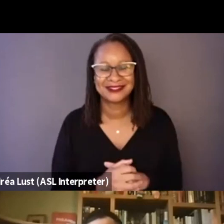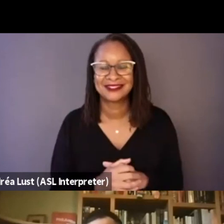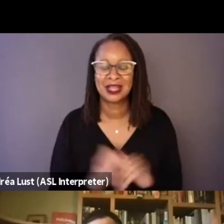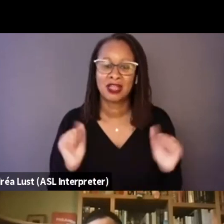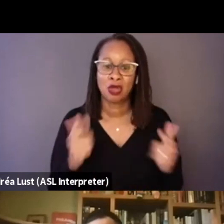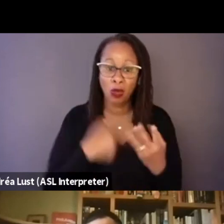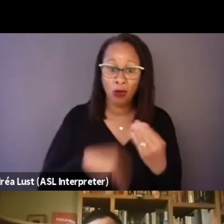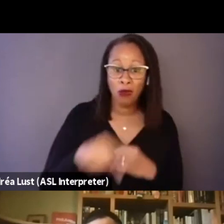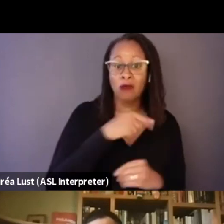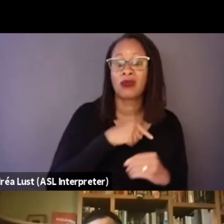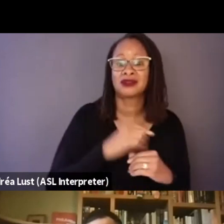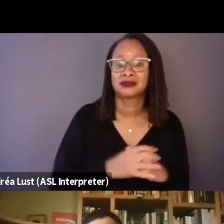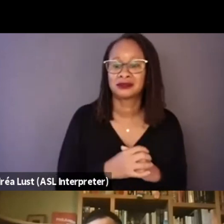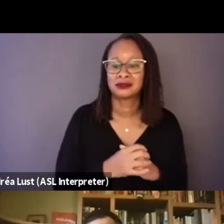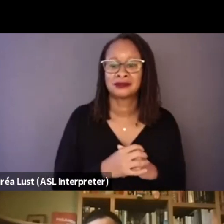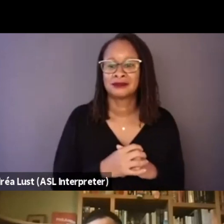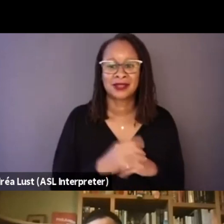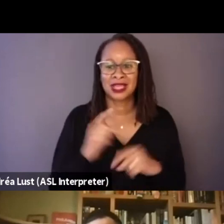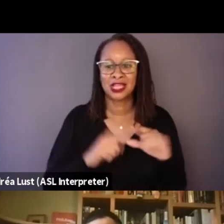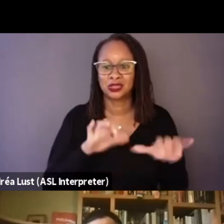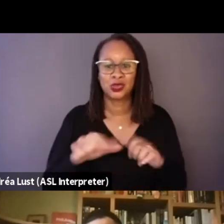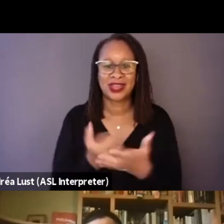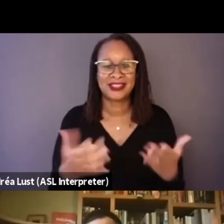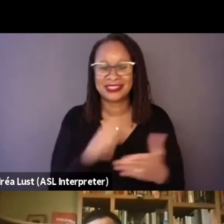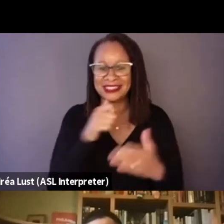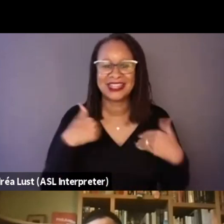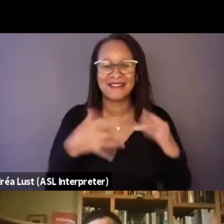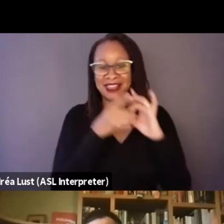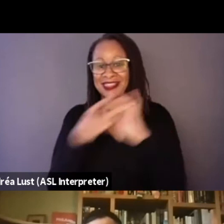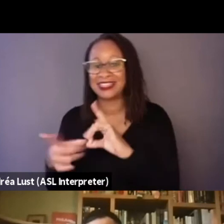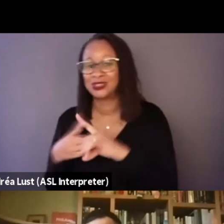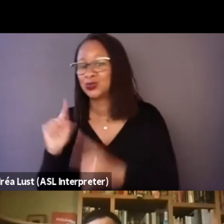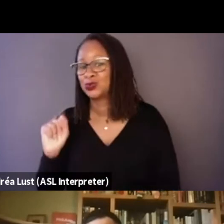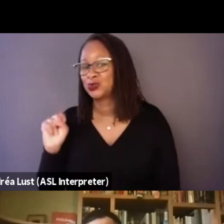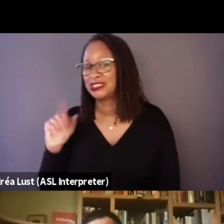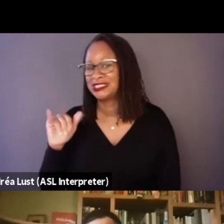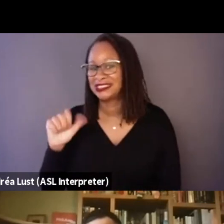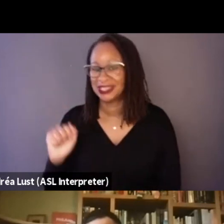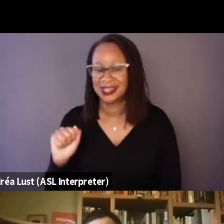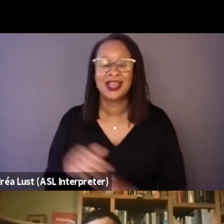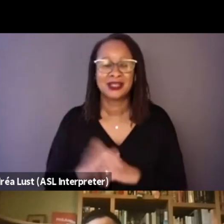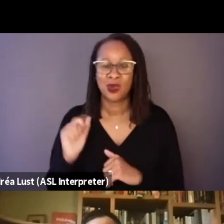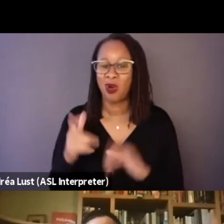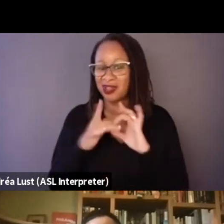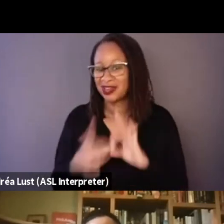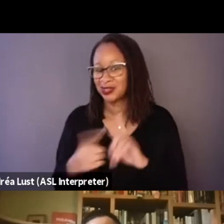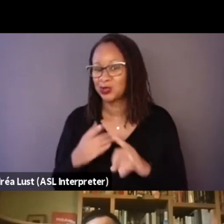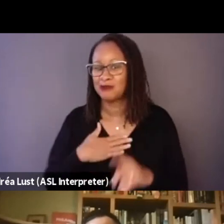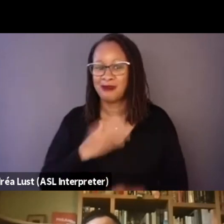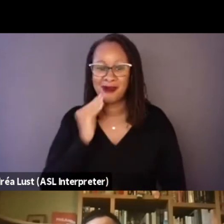I think I'm not able to do anything that doesn't have a link to Tunisia, so (chuckles) all of them have in a way, a link.